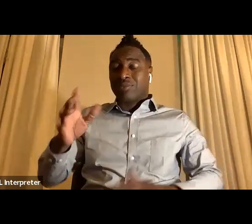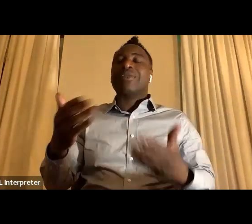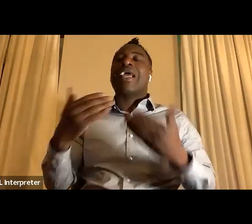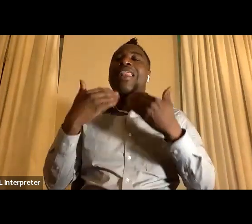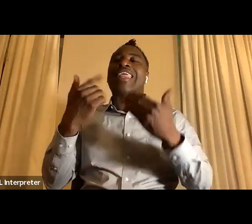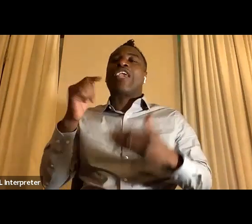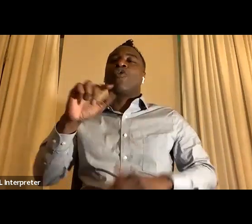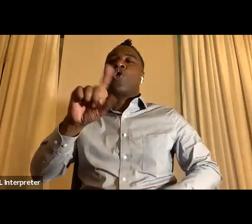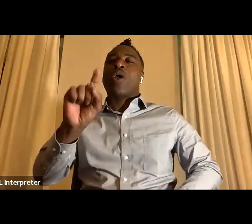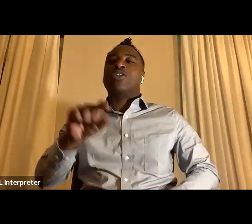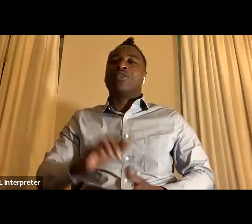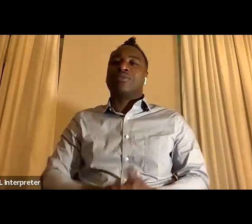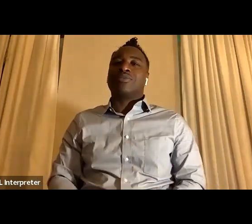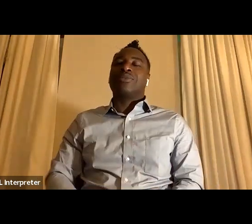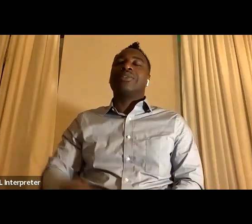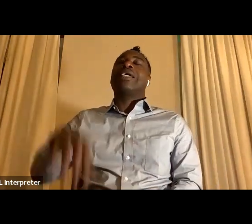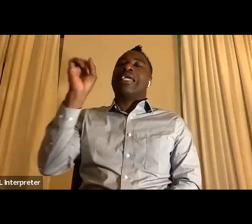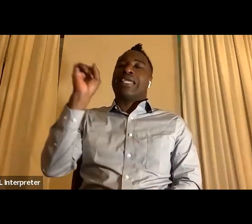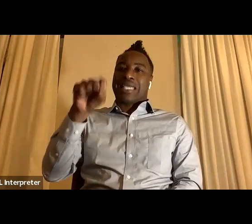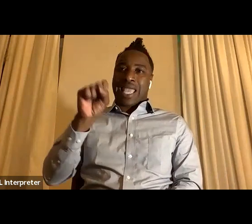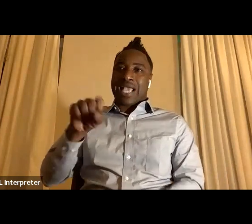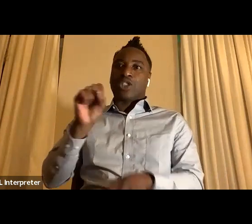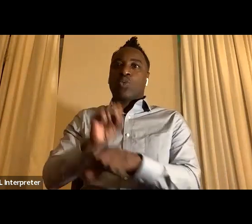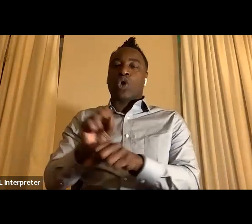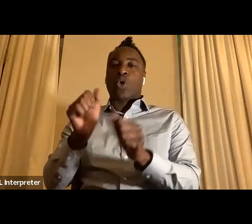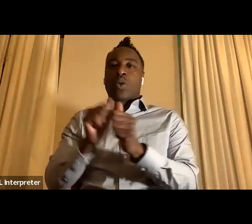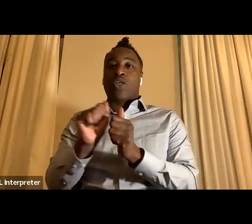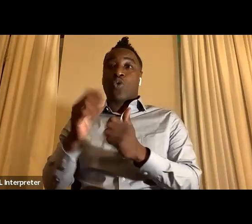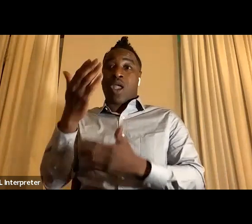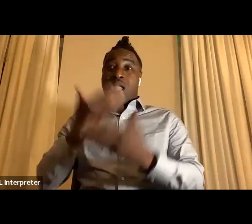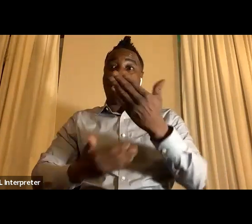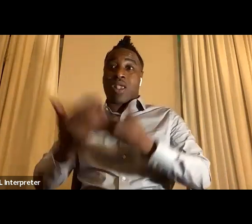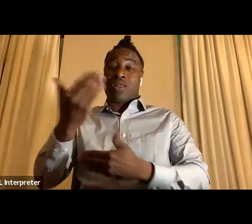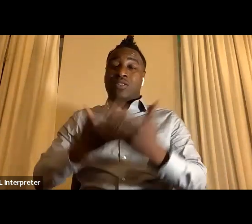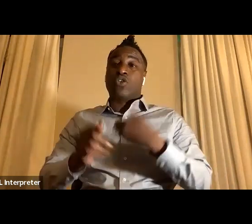I think working with your hands really puts not saying